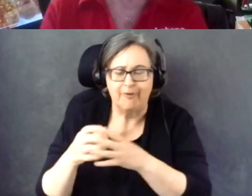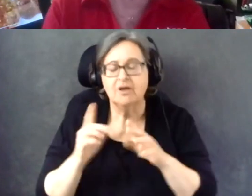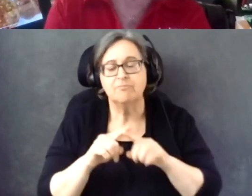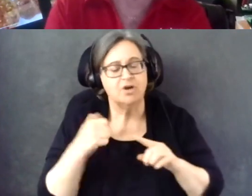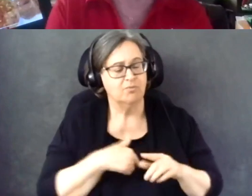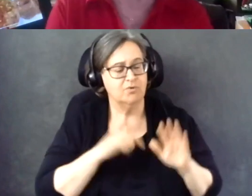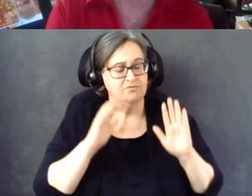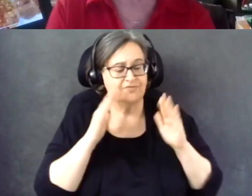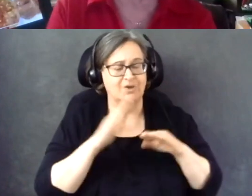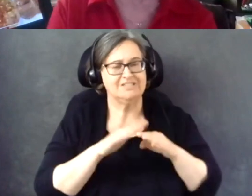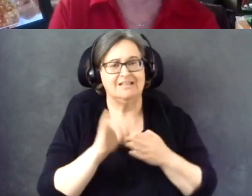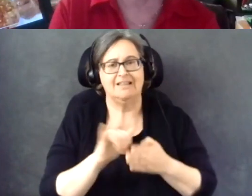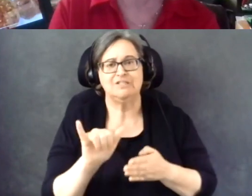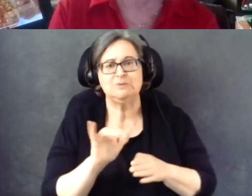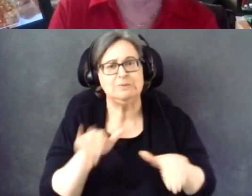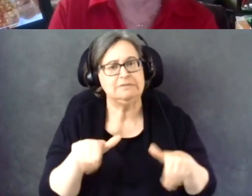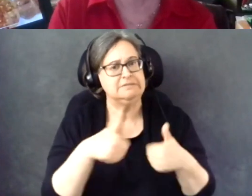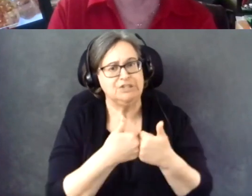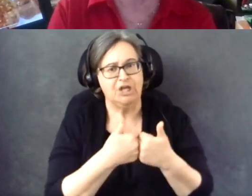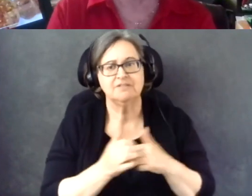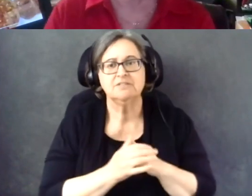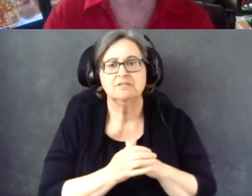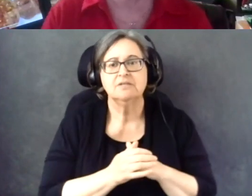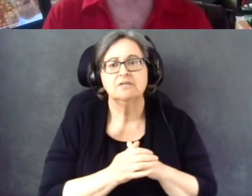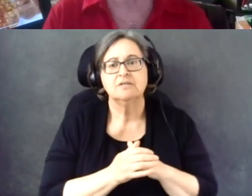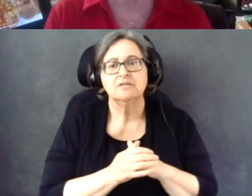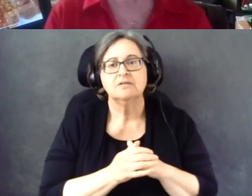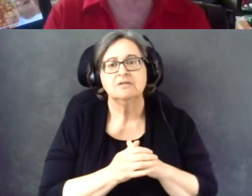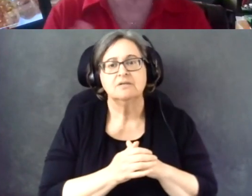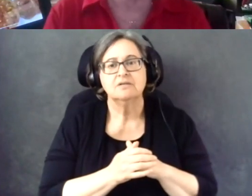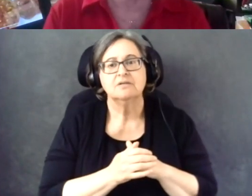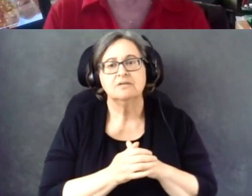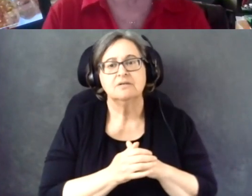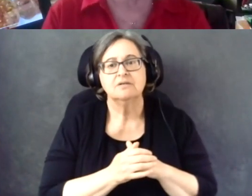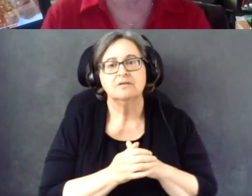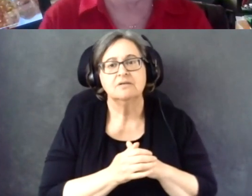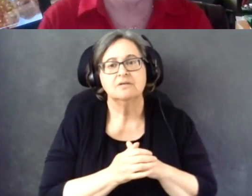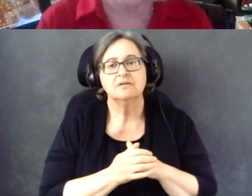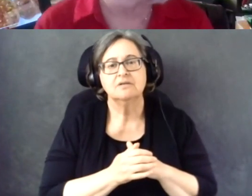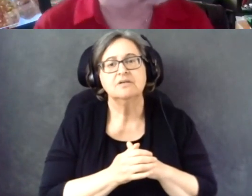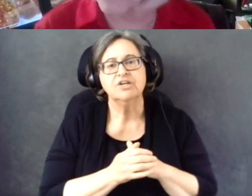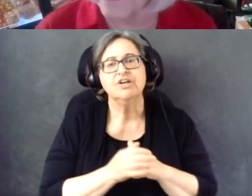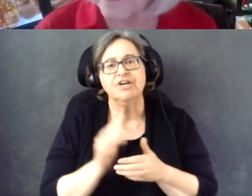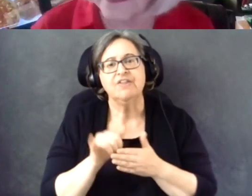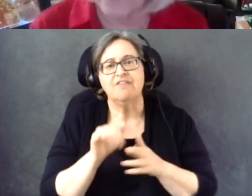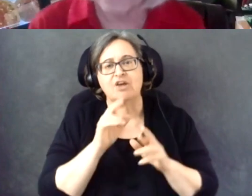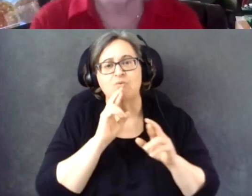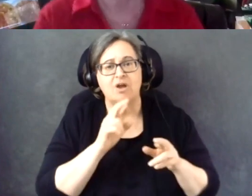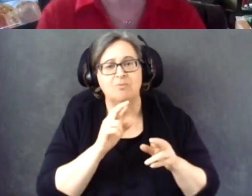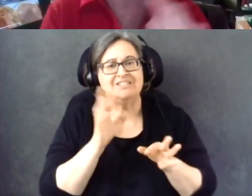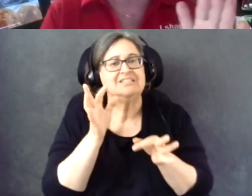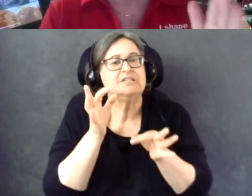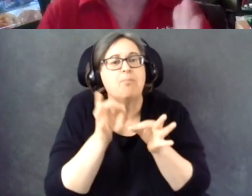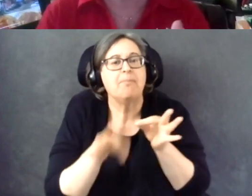What we want to see happen, and we're trying to do is that this report is written in plain language.